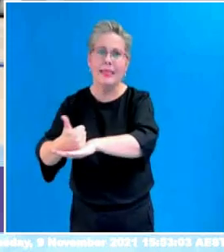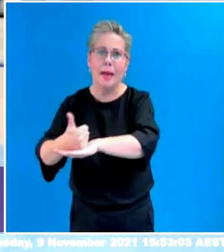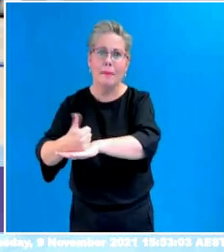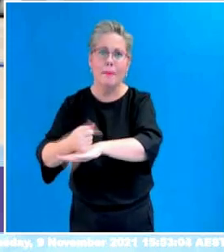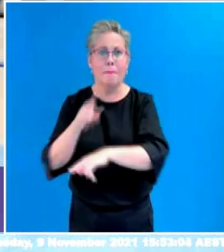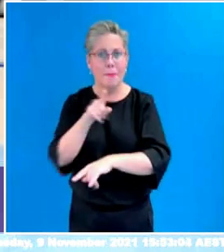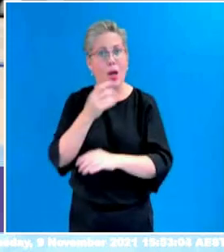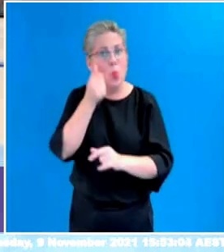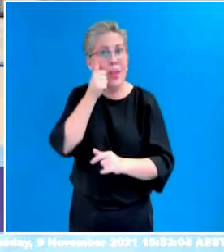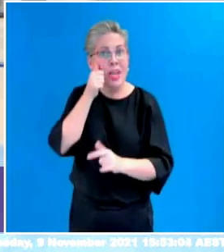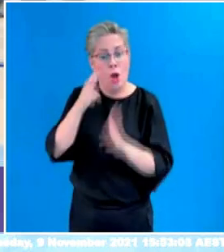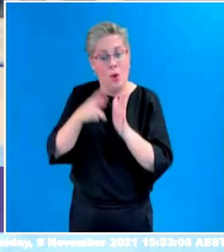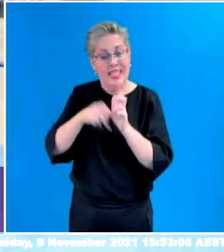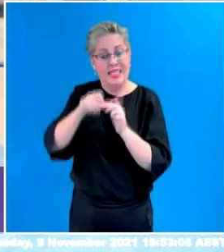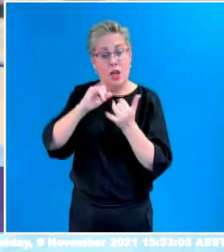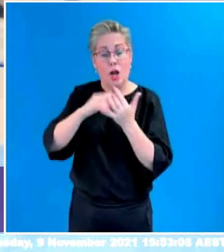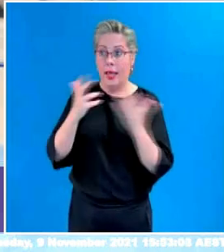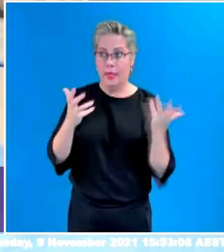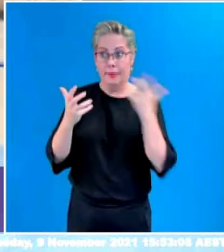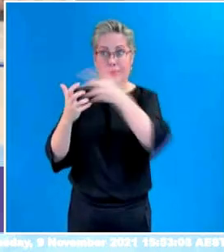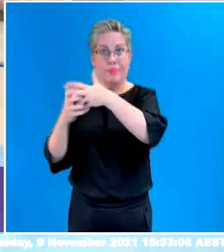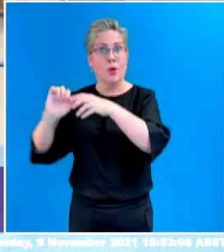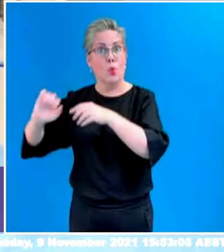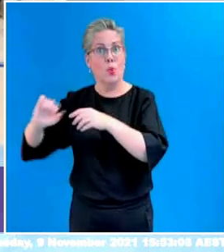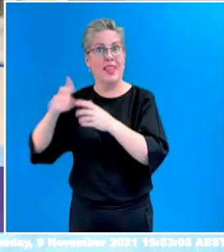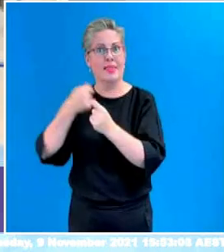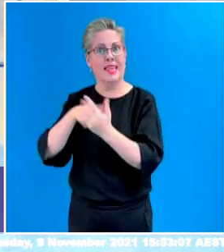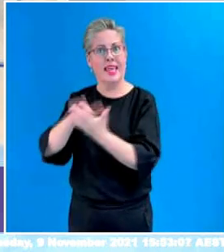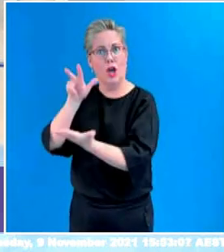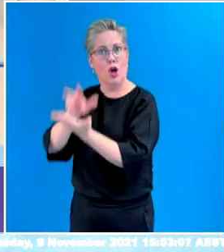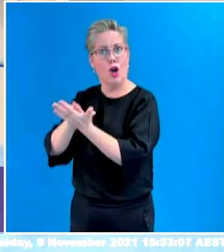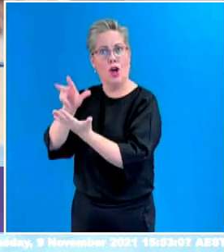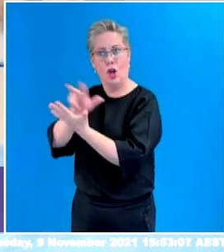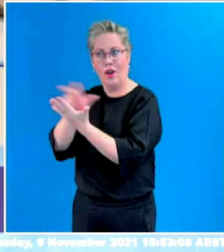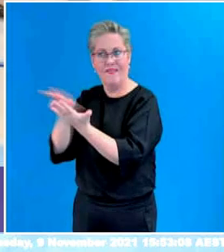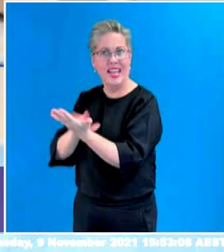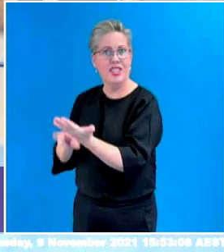people with disability through the quality schools package, there has been